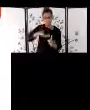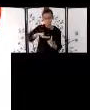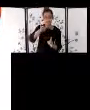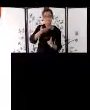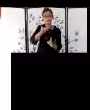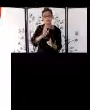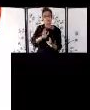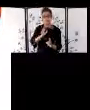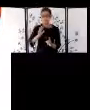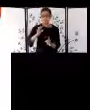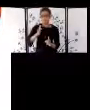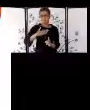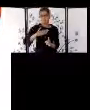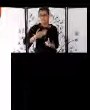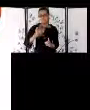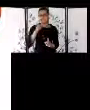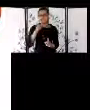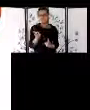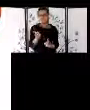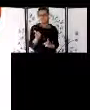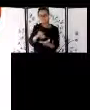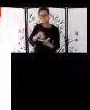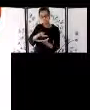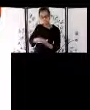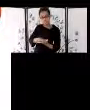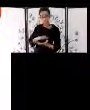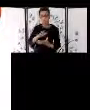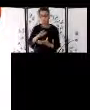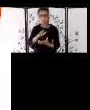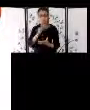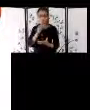meaning they will not be connected to you personally. So, we do encourage you to fill